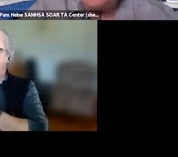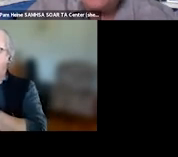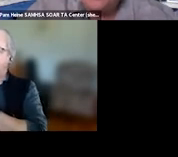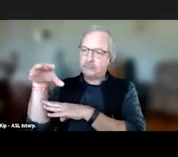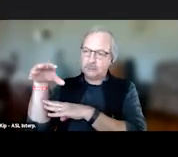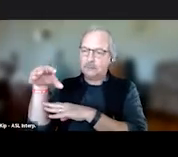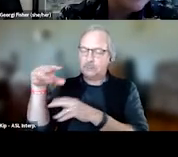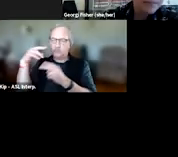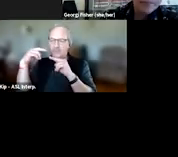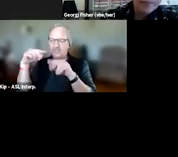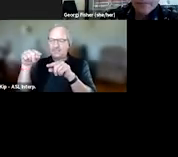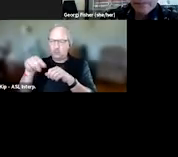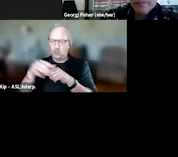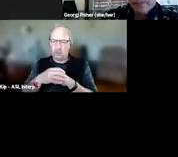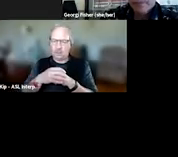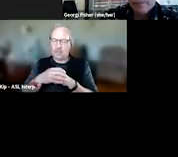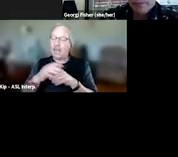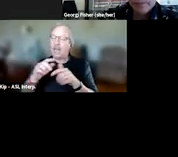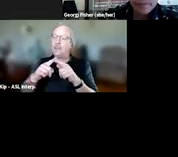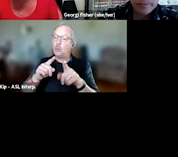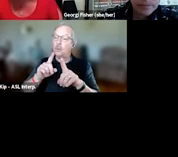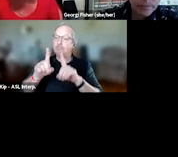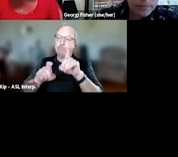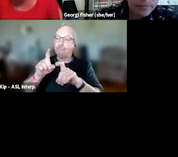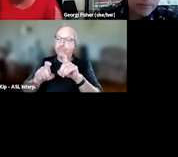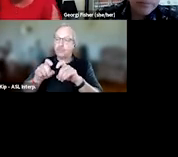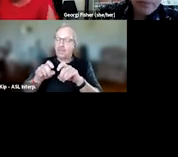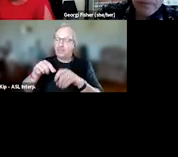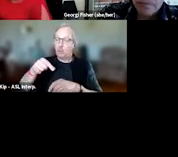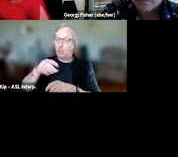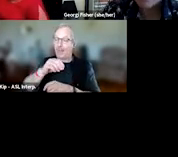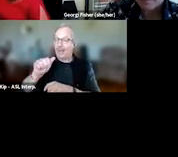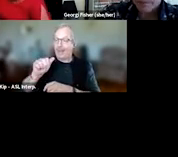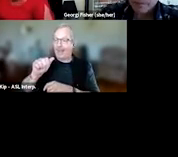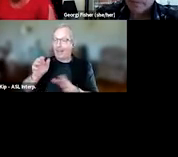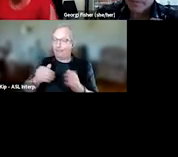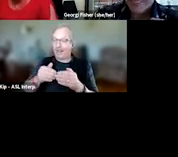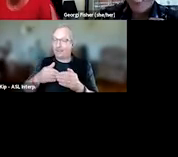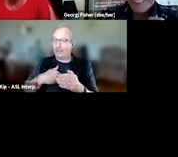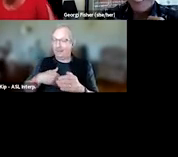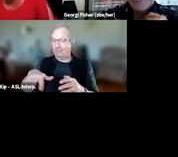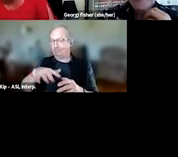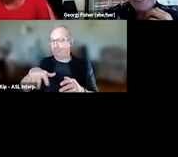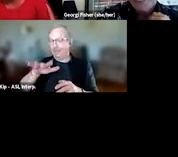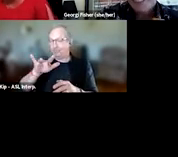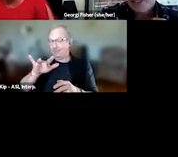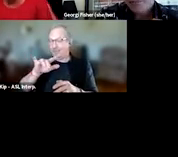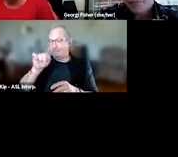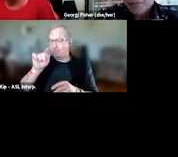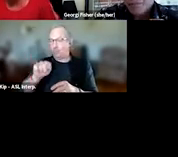to pose some questions in the Q&A box. And we already have about 25 questions that came in that we've been packaging up.